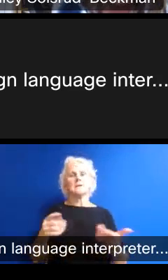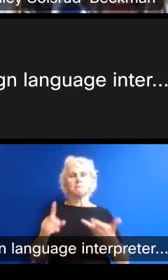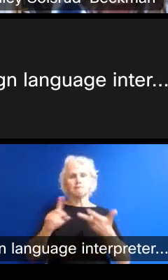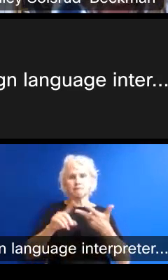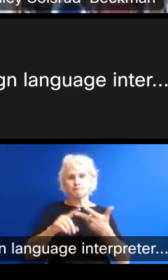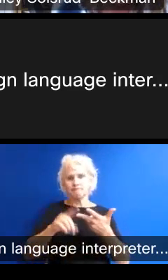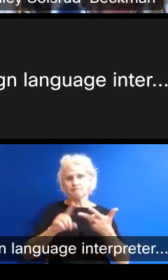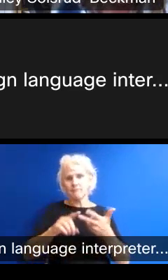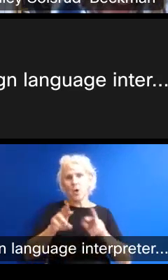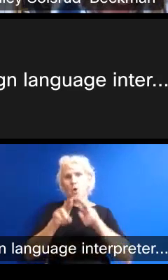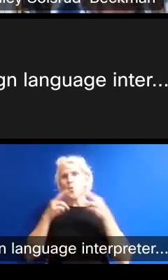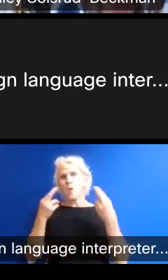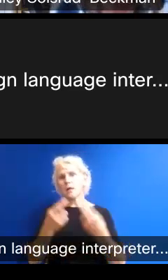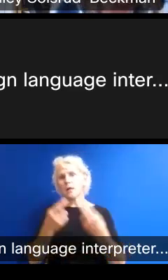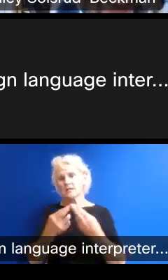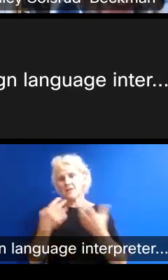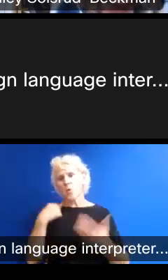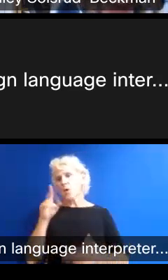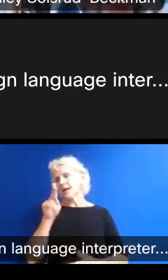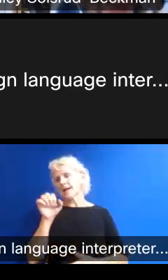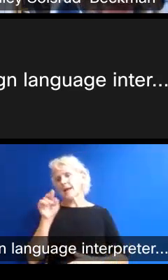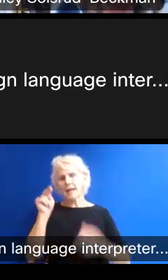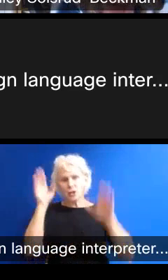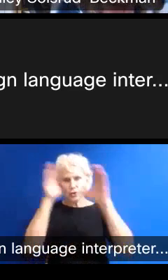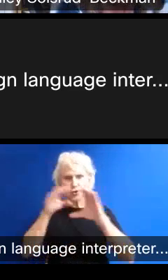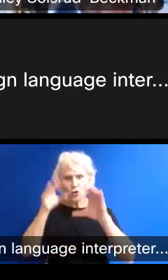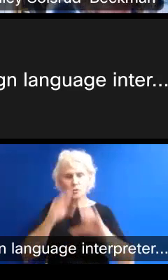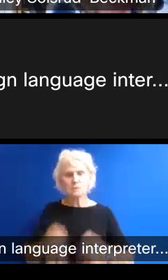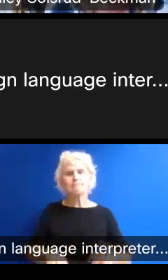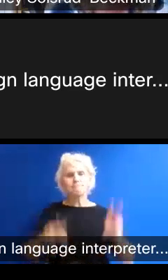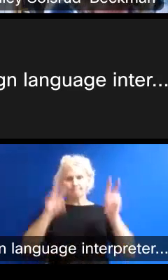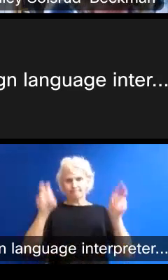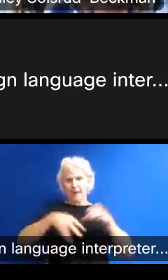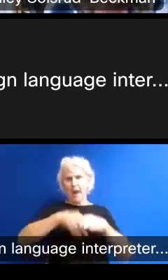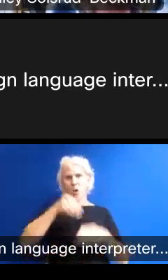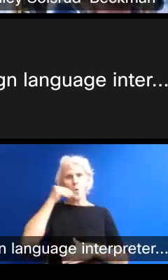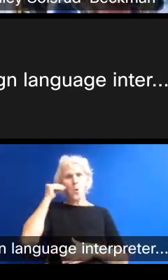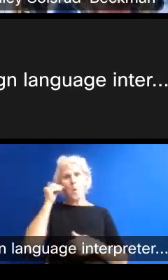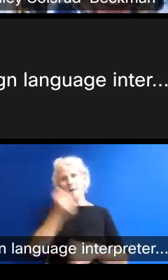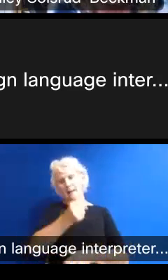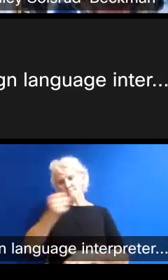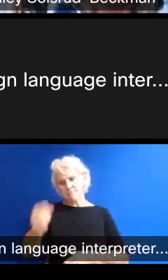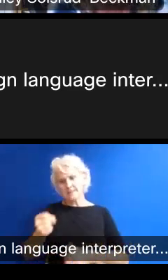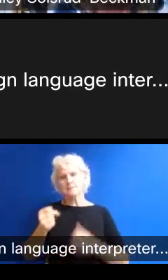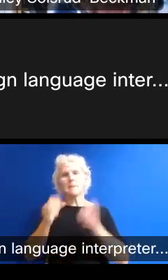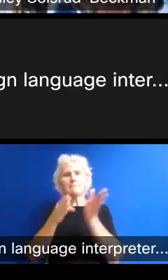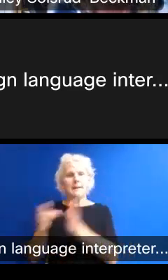search, an out of home placement plan. There's court oversight with a guardian ad litum,